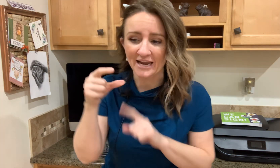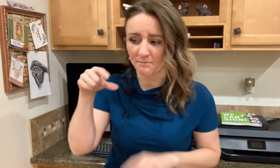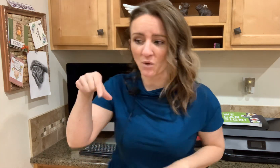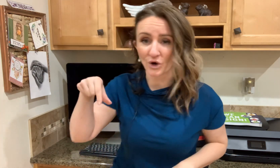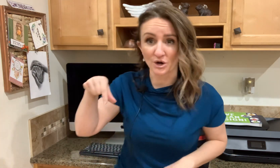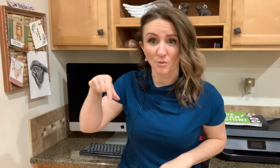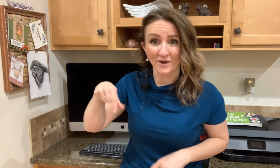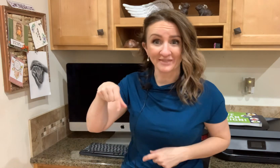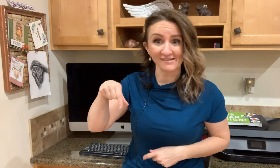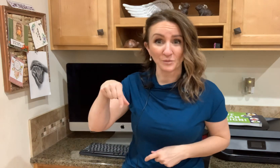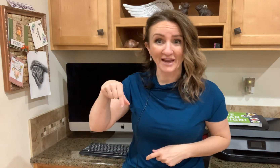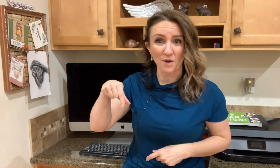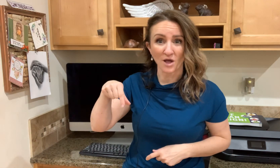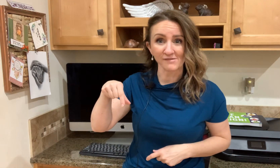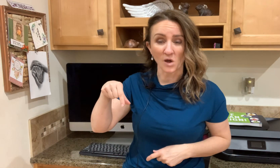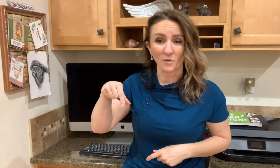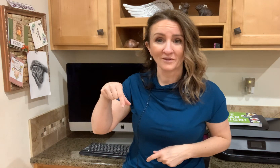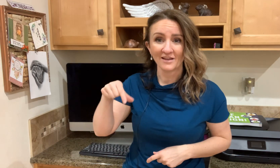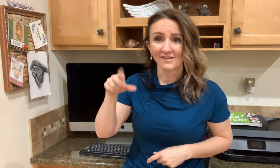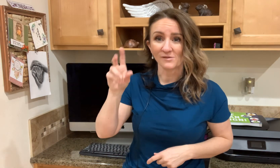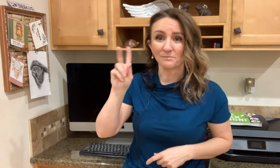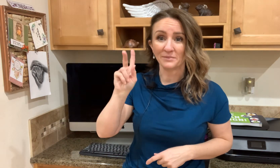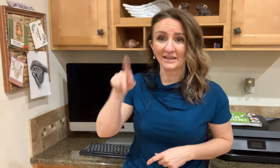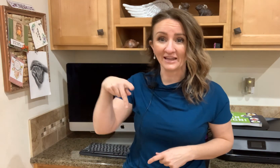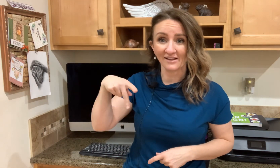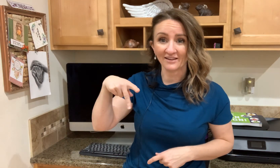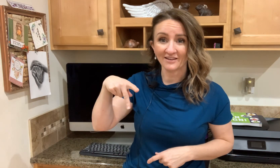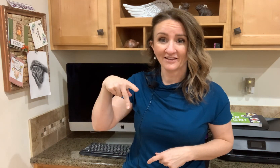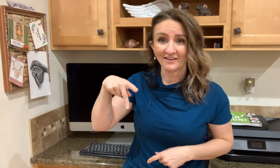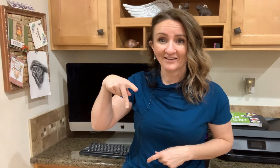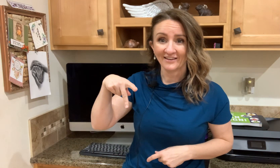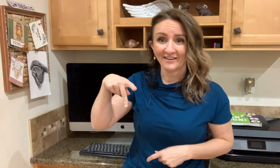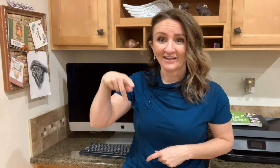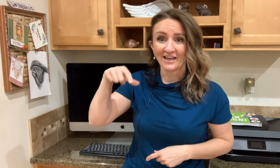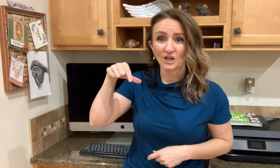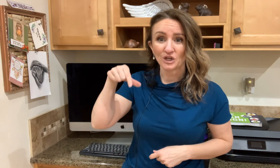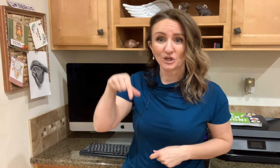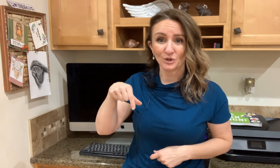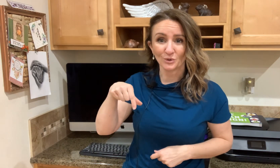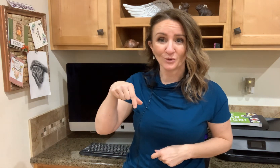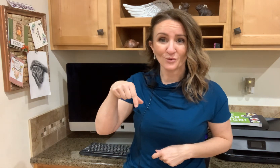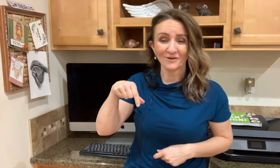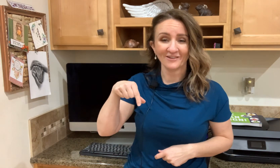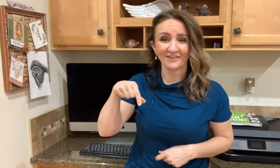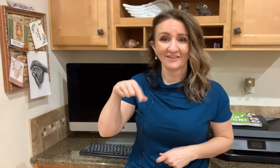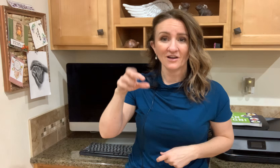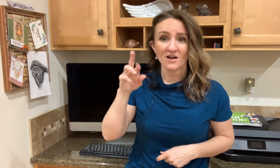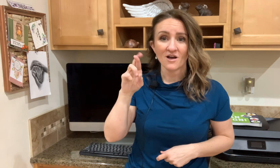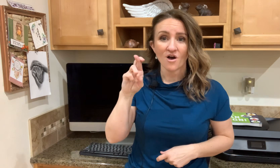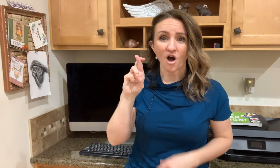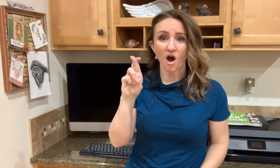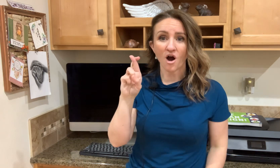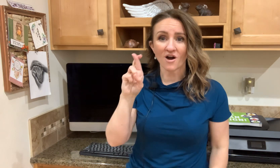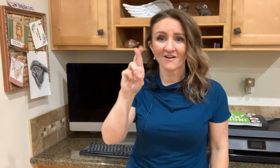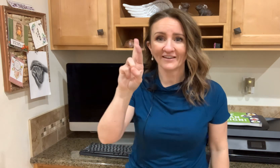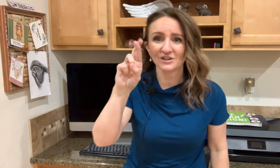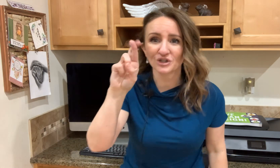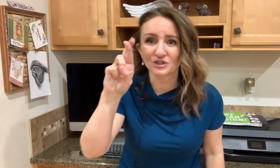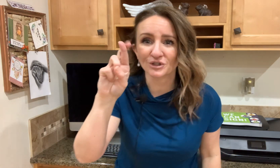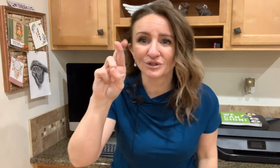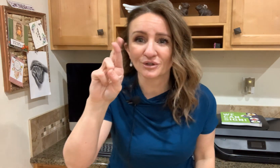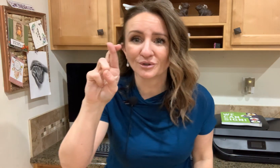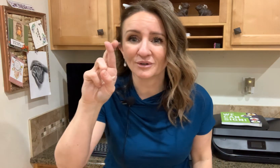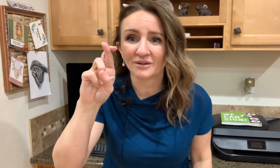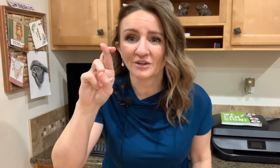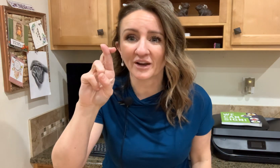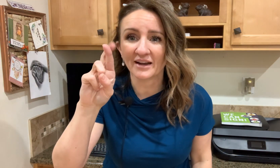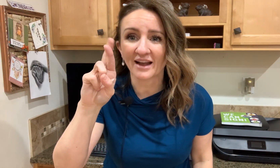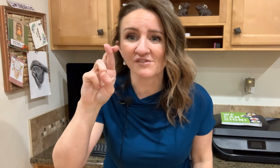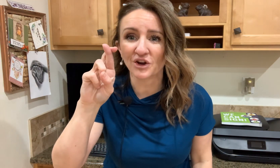but we're gonna point this one down also, P Q. R is your to your index finger and